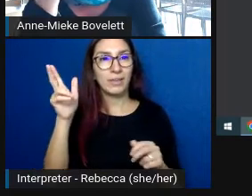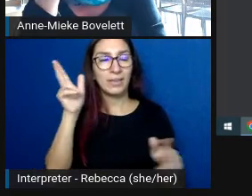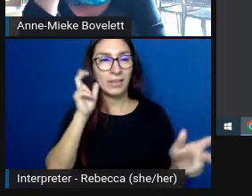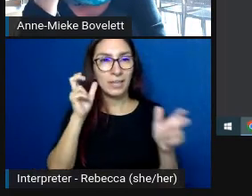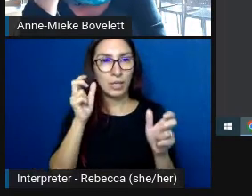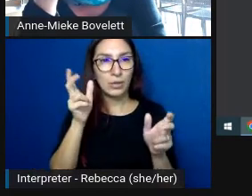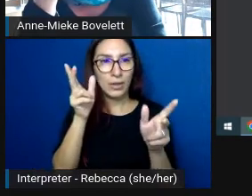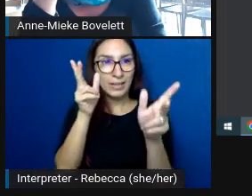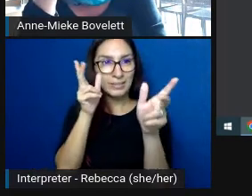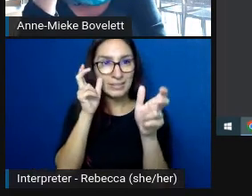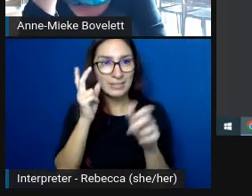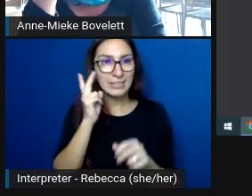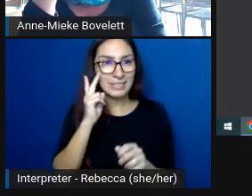for those who are watching this.